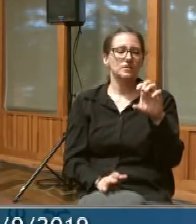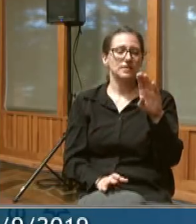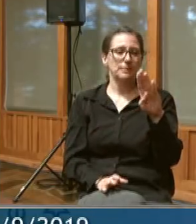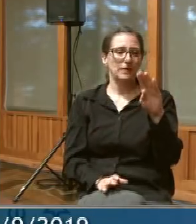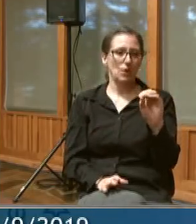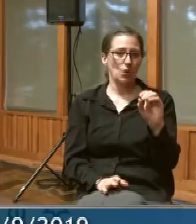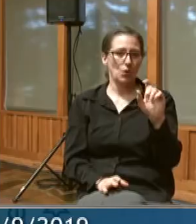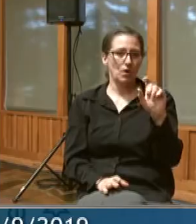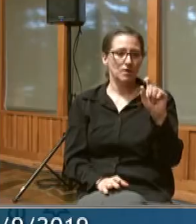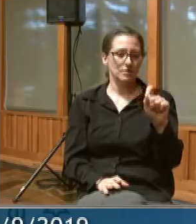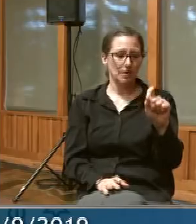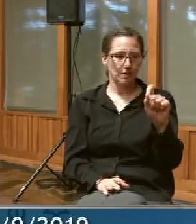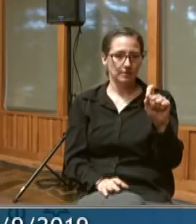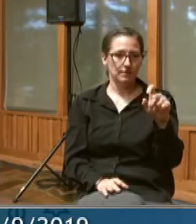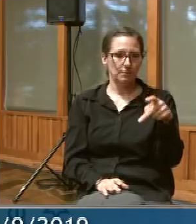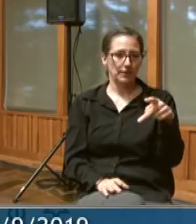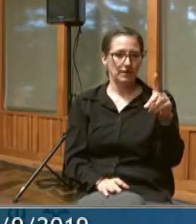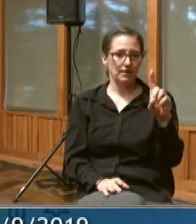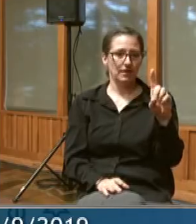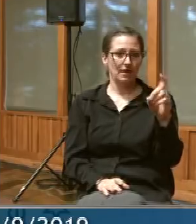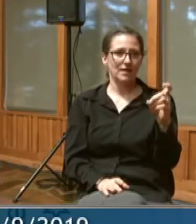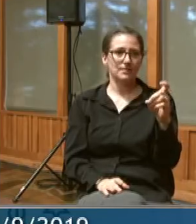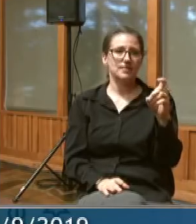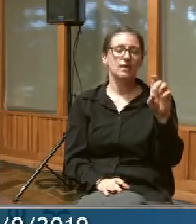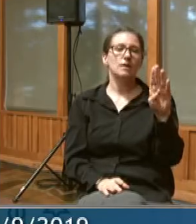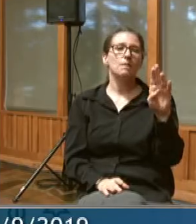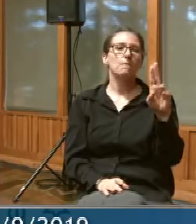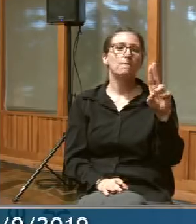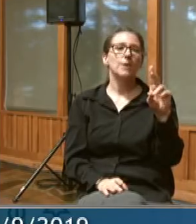TESTIMONY SUBMISSIONS, COMMENT CARDS, STICKY NOTES, AND